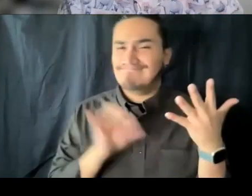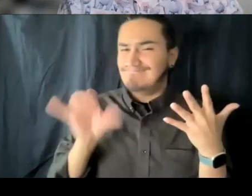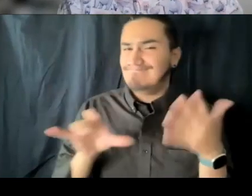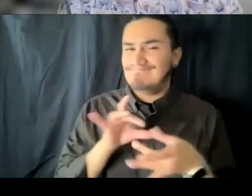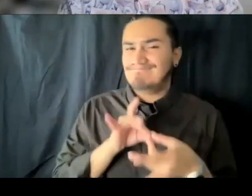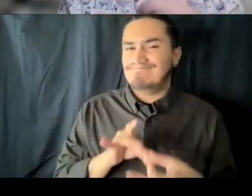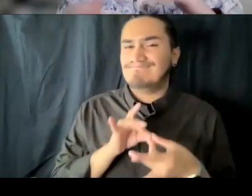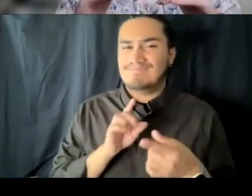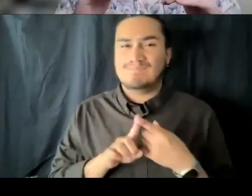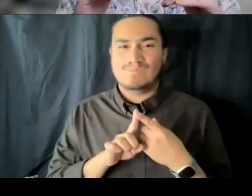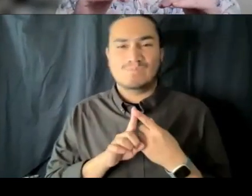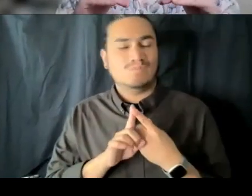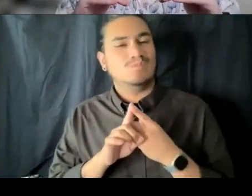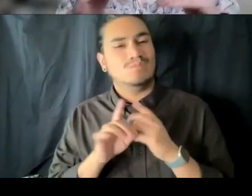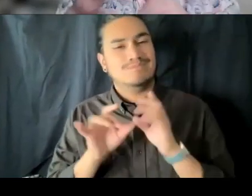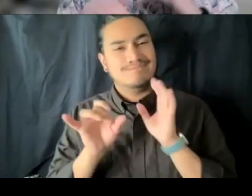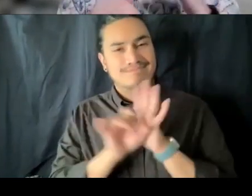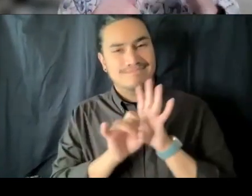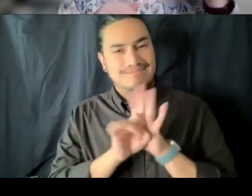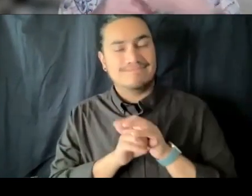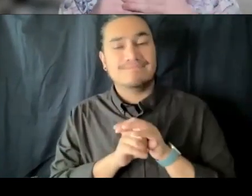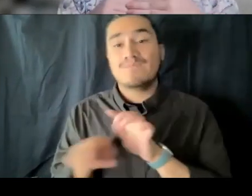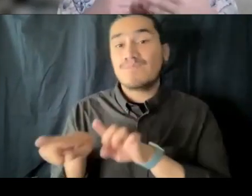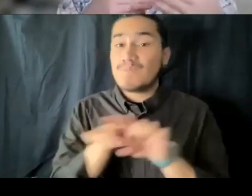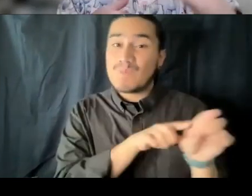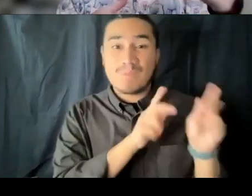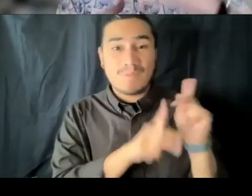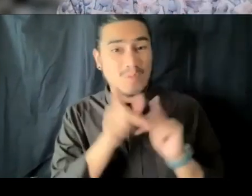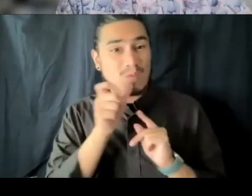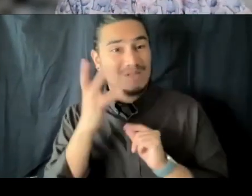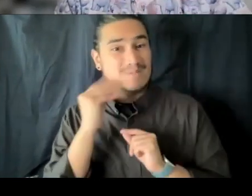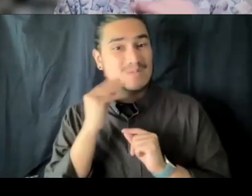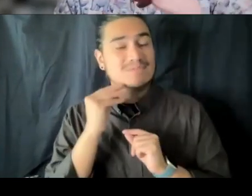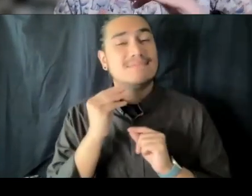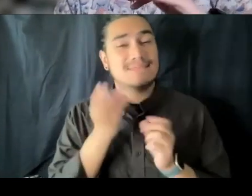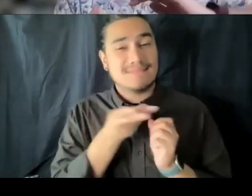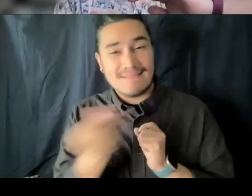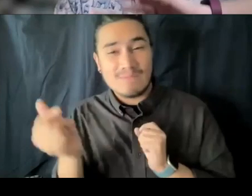And that people experiencing multiple marginalization